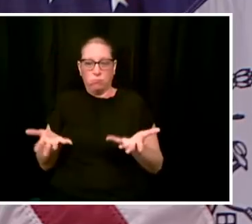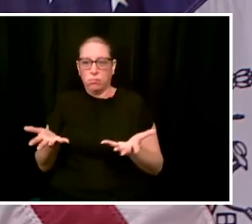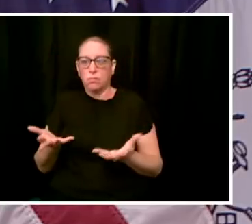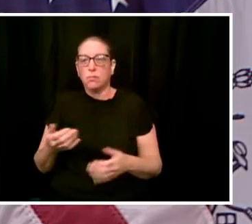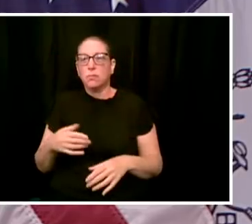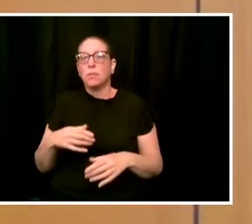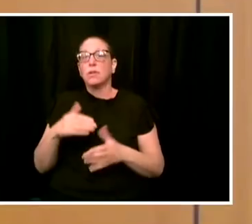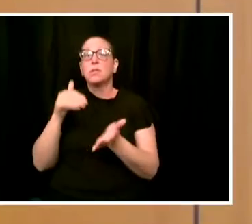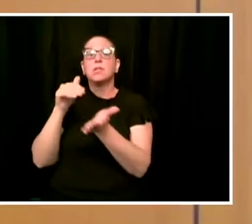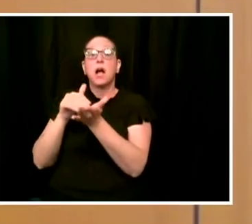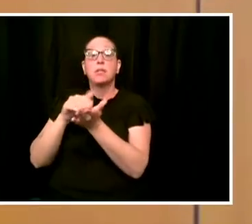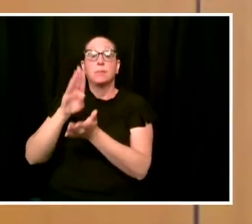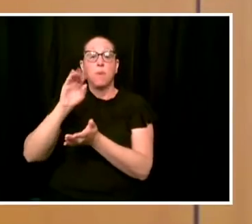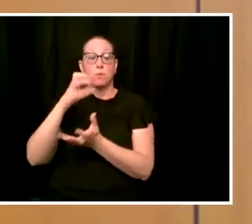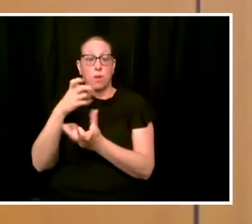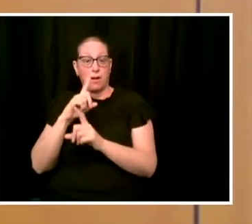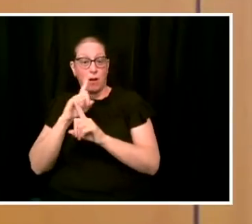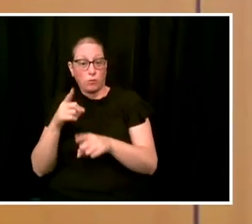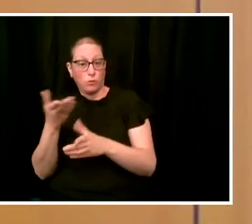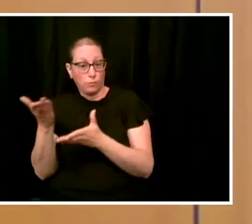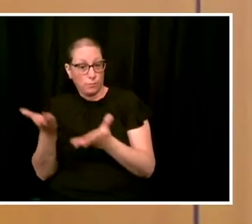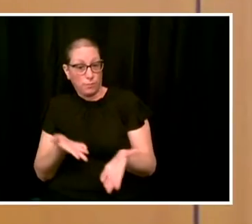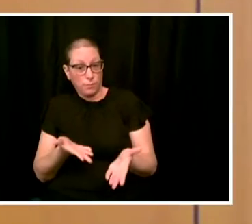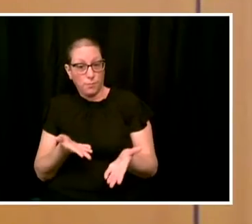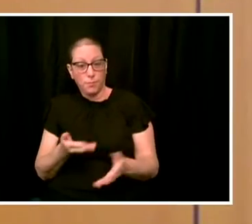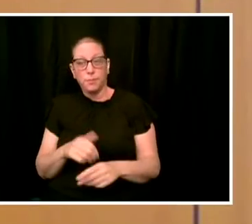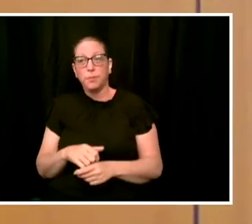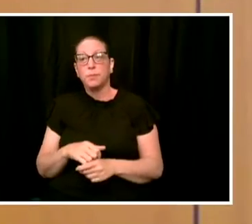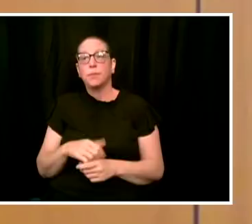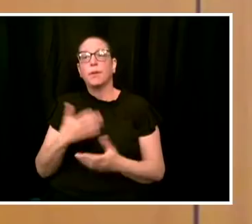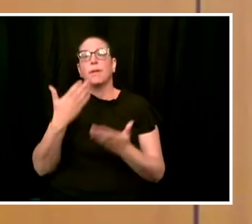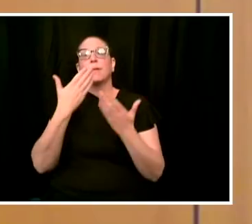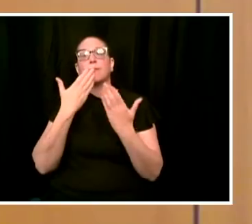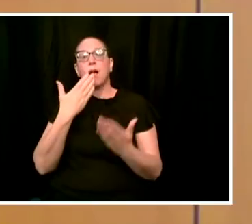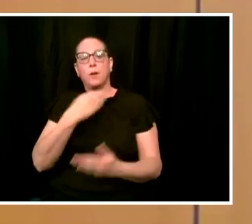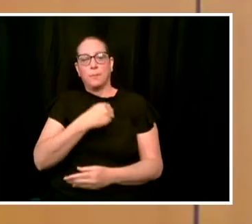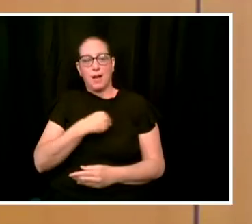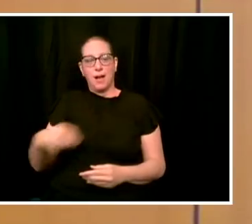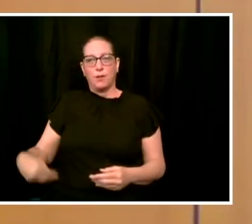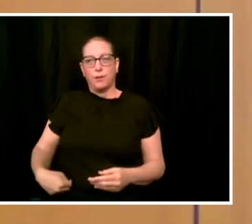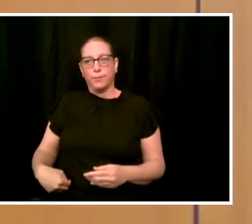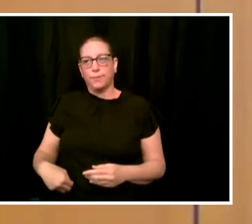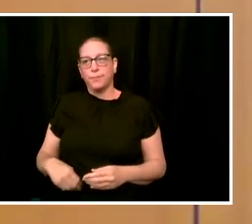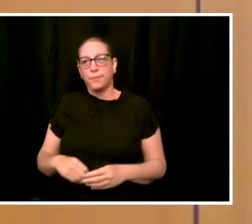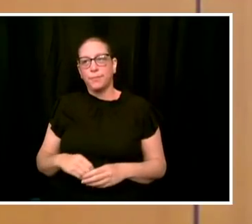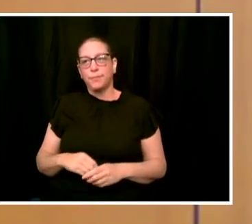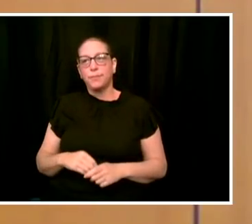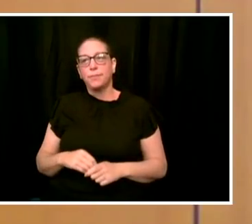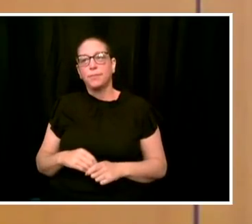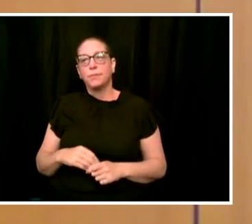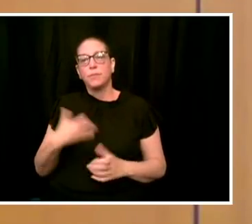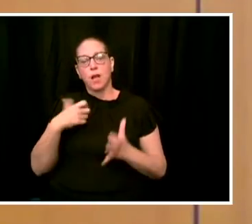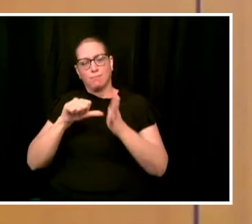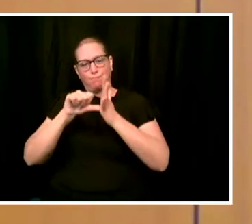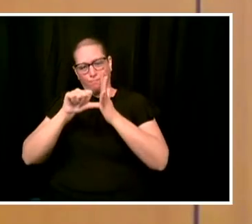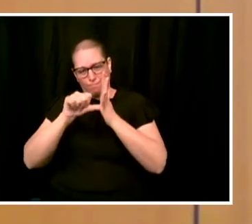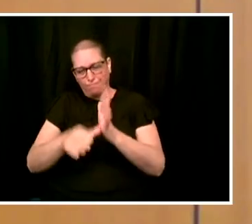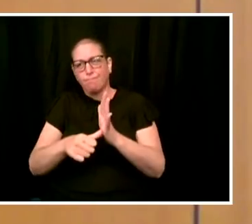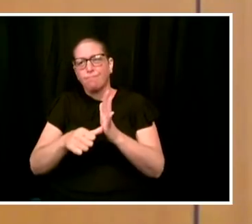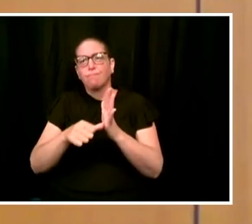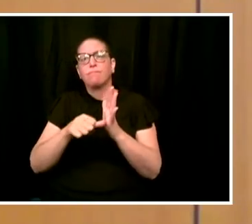DR. BALBO.